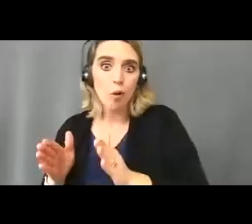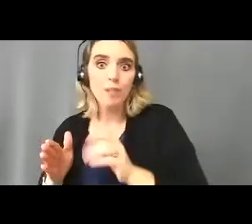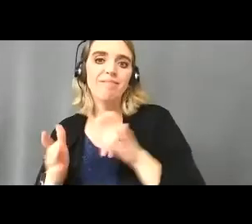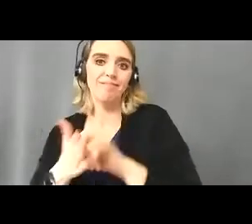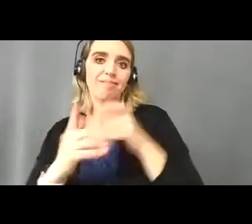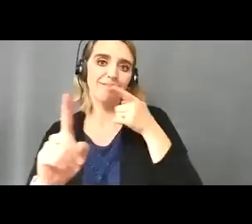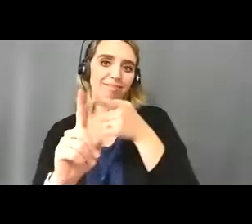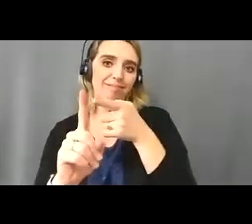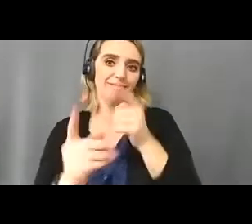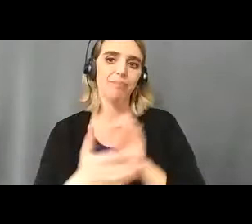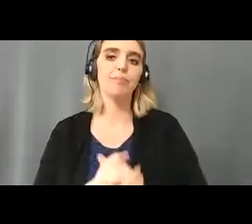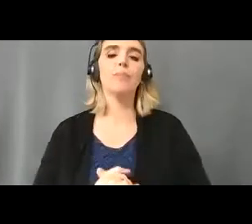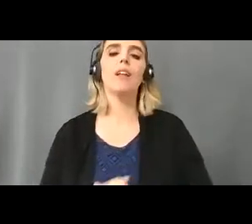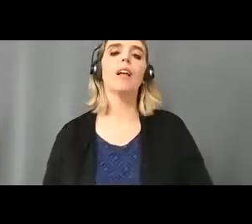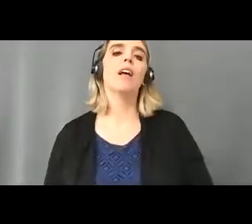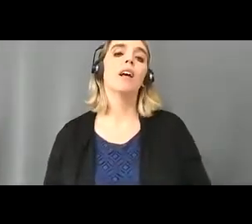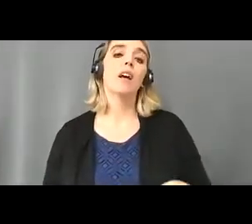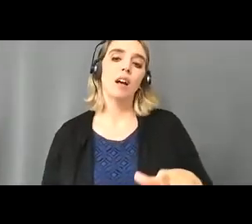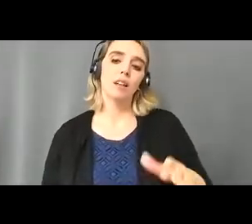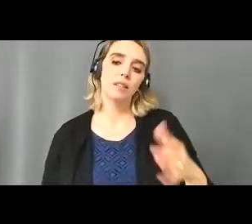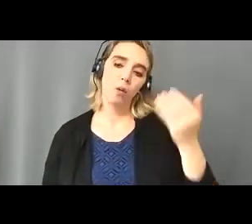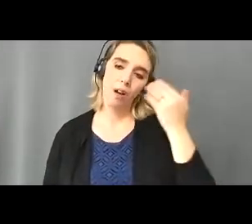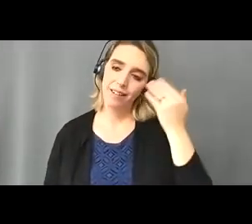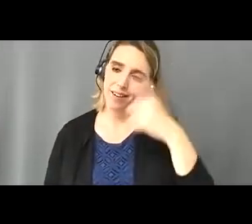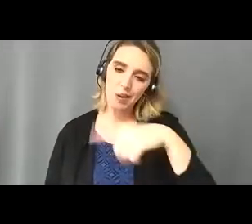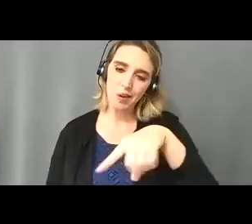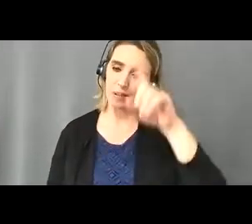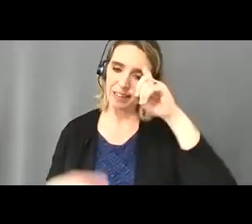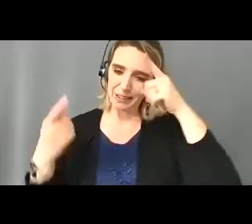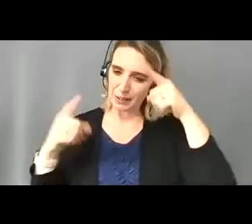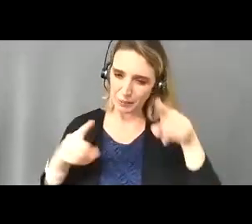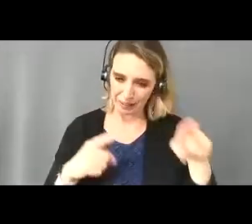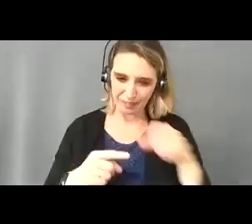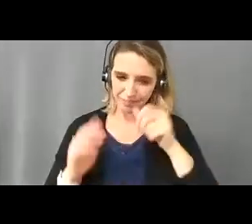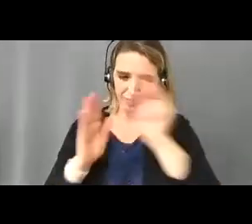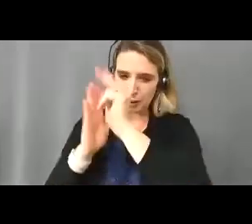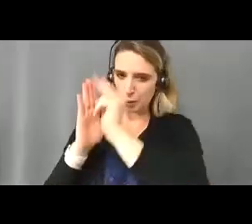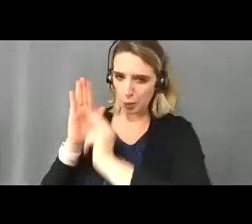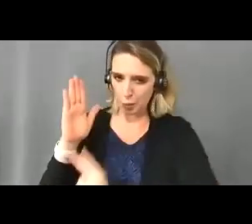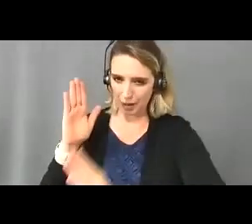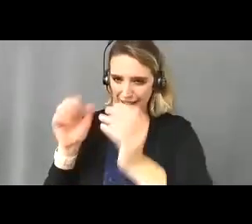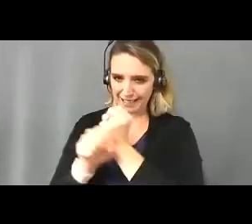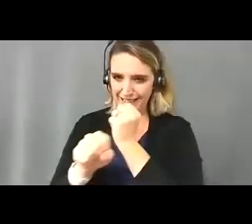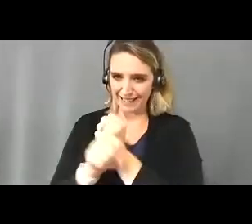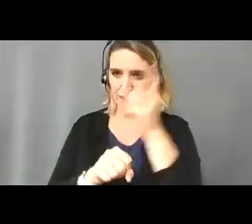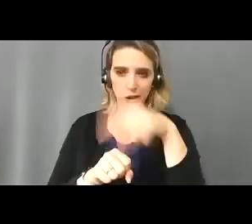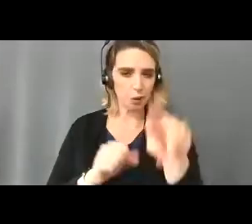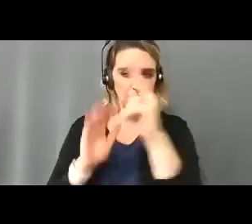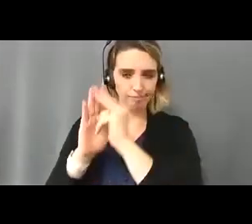Why it's important? I'm preaching to the choir, not gonna read the stats to you because you can read 'em for yourself.